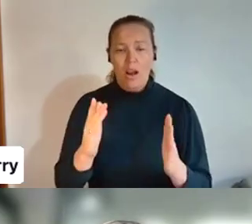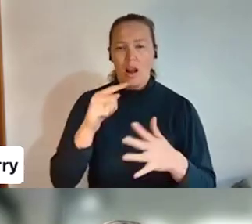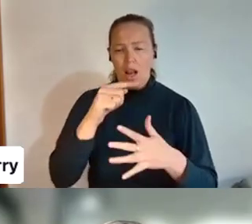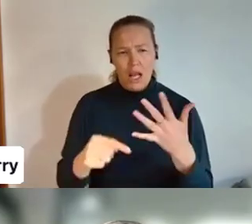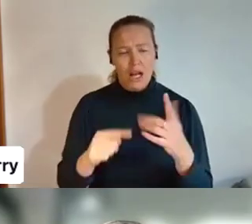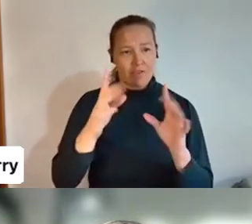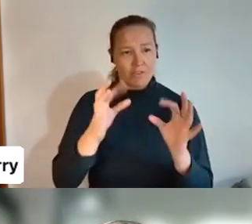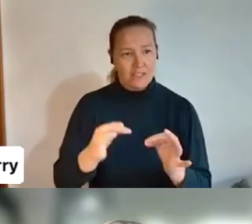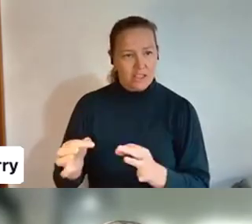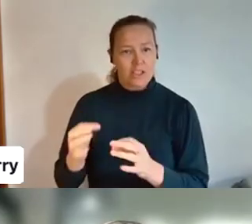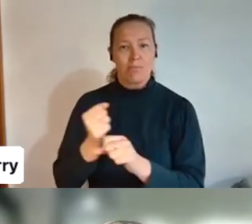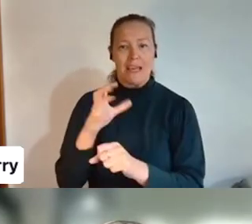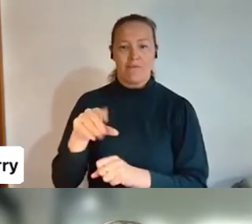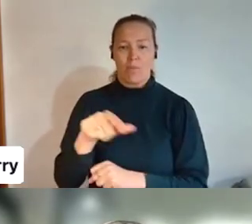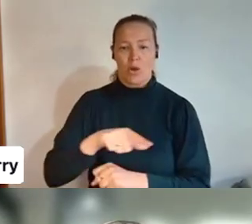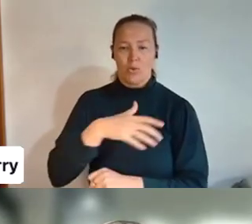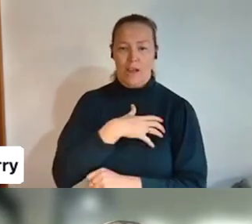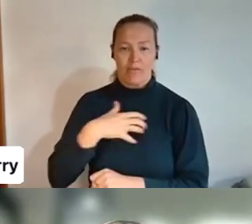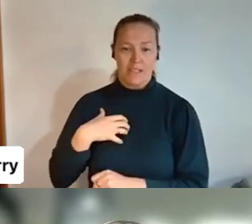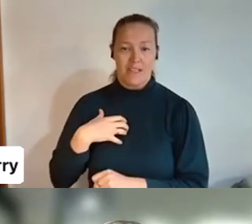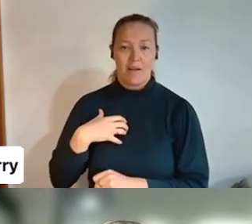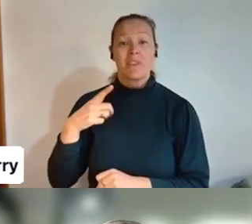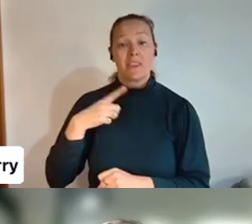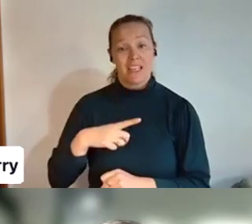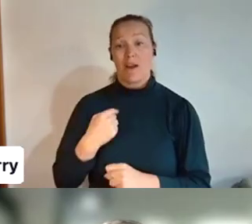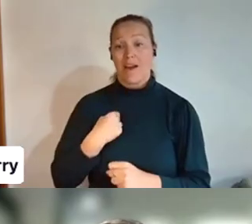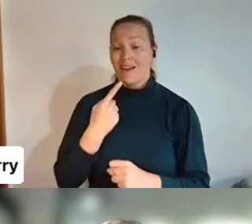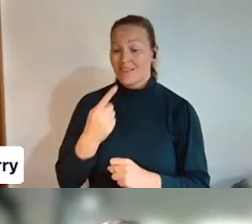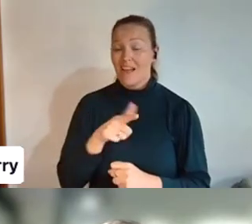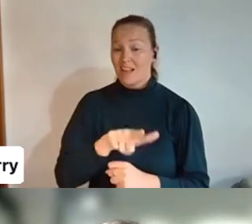made locally and that's why I'd argue that local government deserves a lot more of our attention